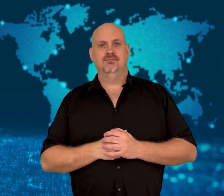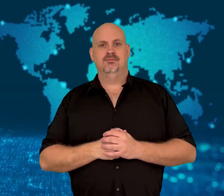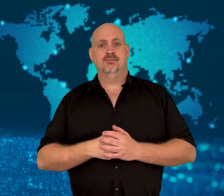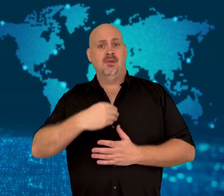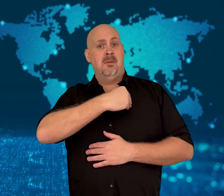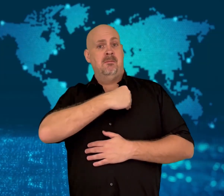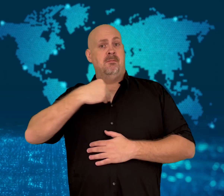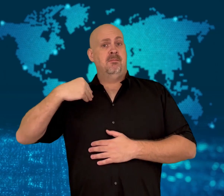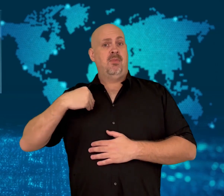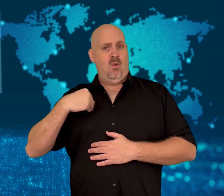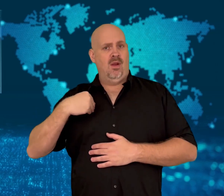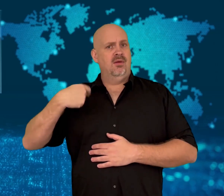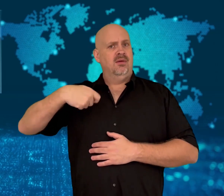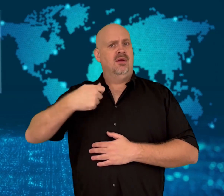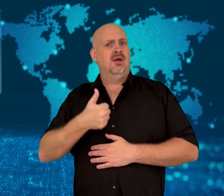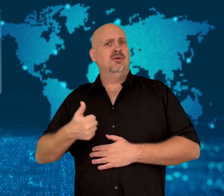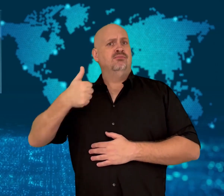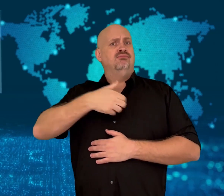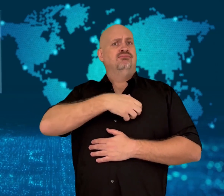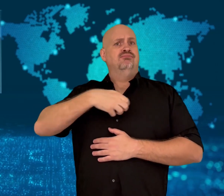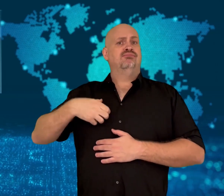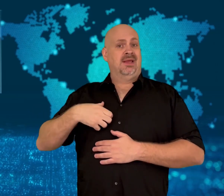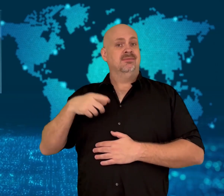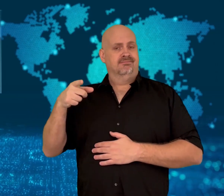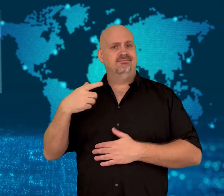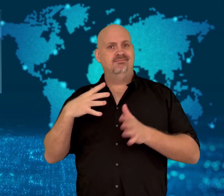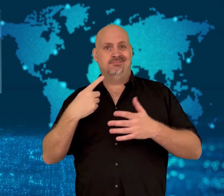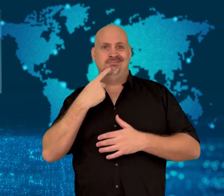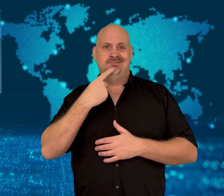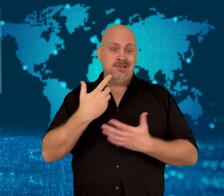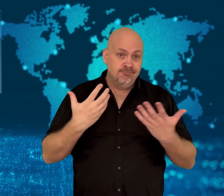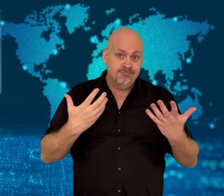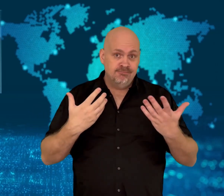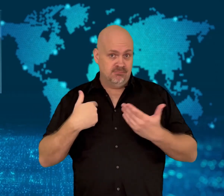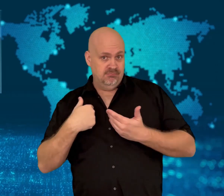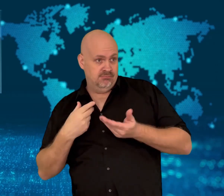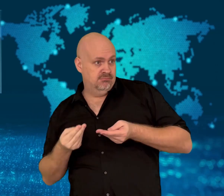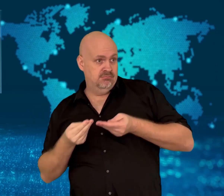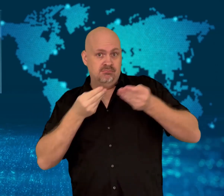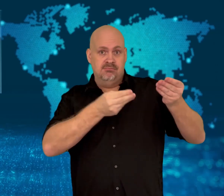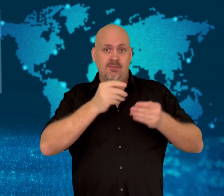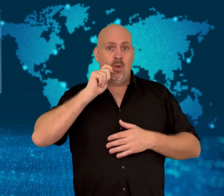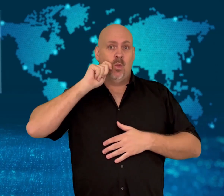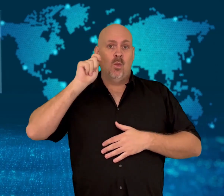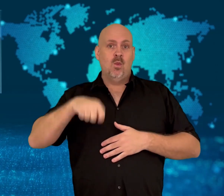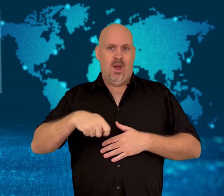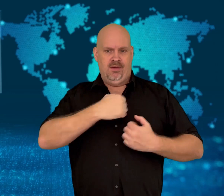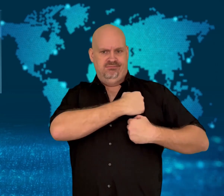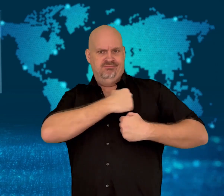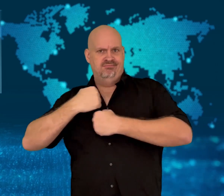[GAVIN]: Poland's President said that sending fighter jets to Ukraine